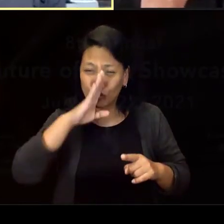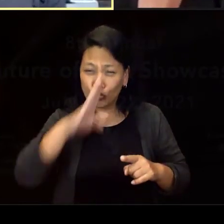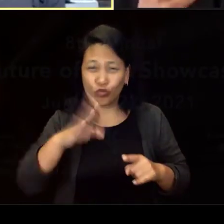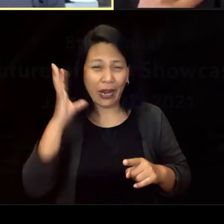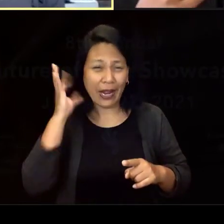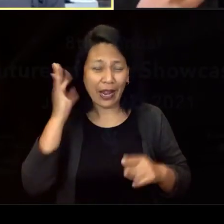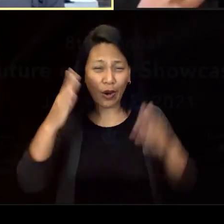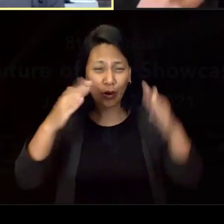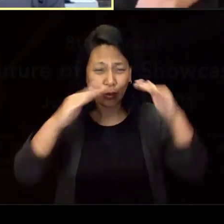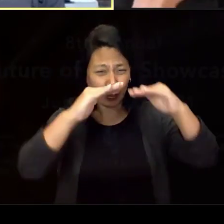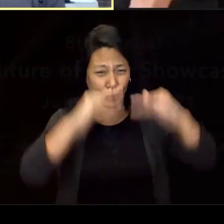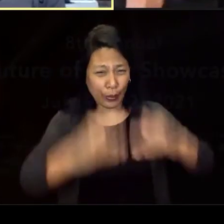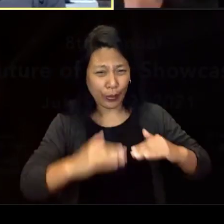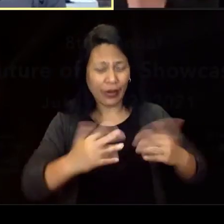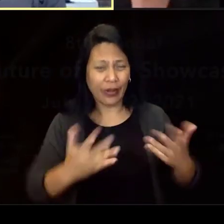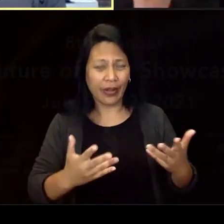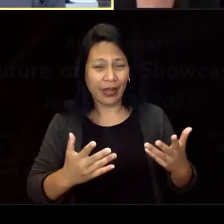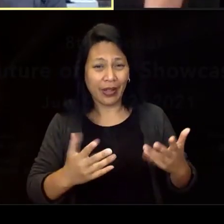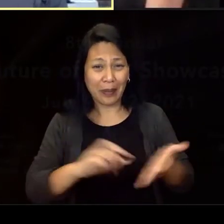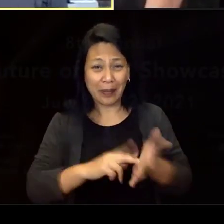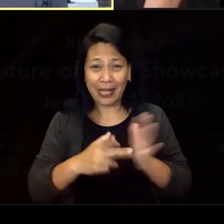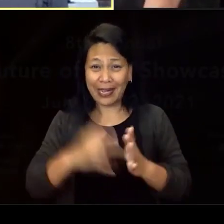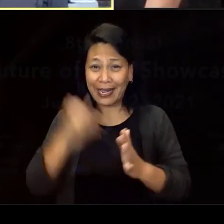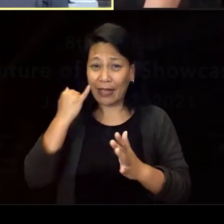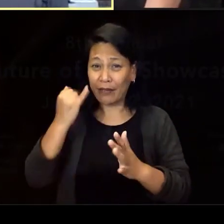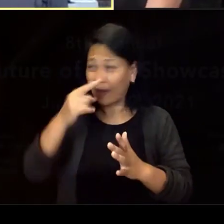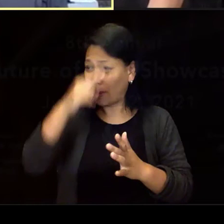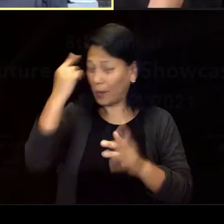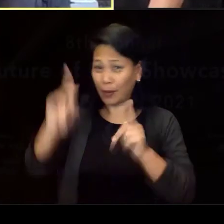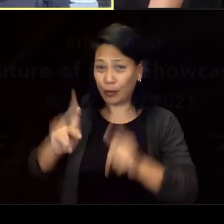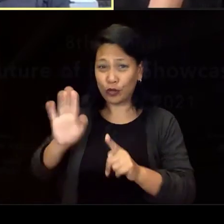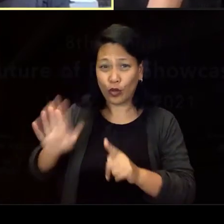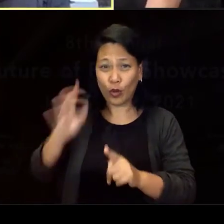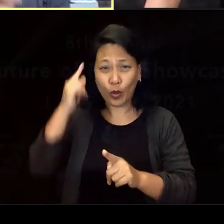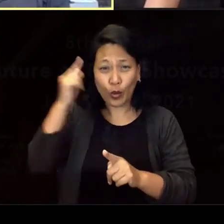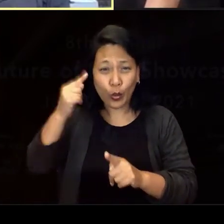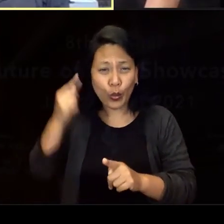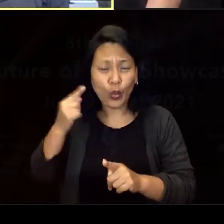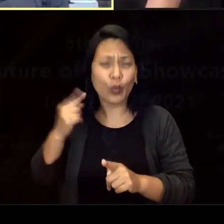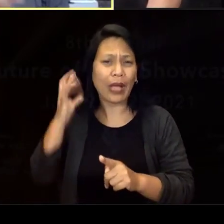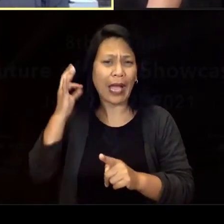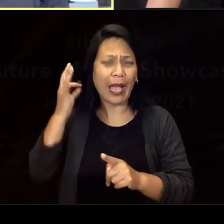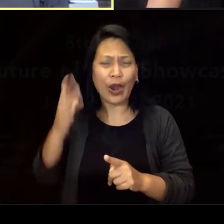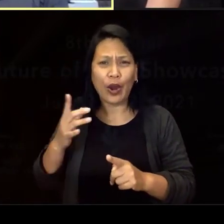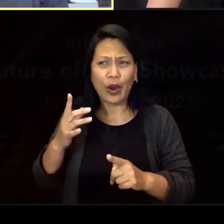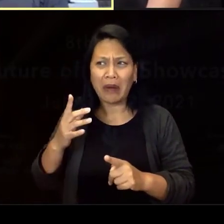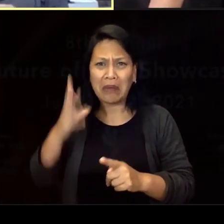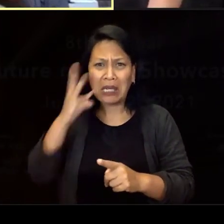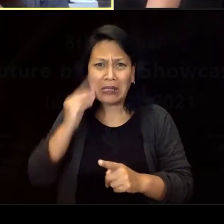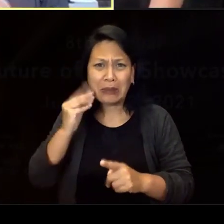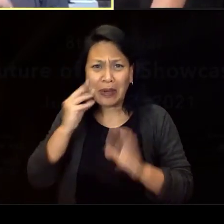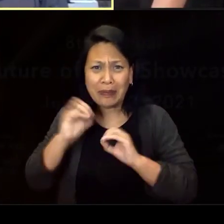Like you're not going to get experienced like, not everyone you're going to go on to set with is going to have that pin straight hair.